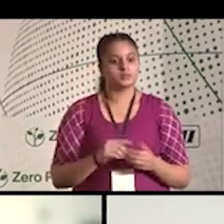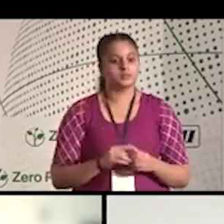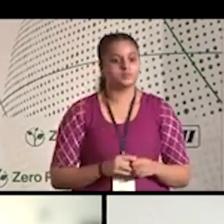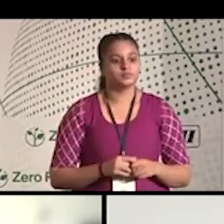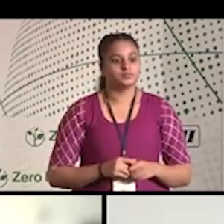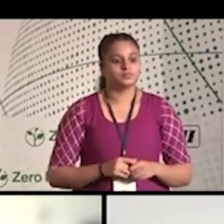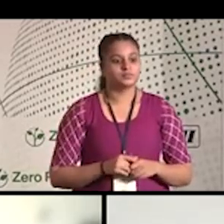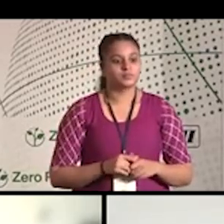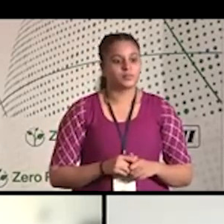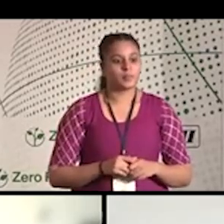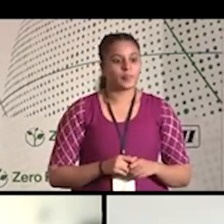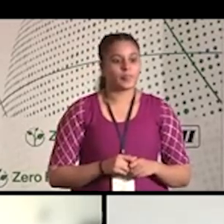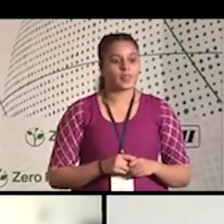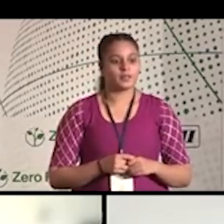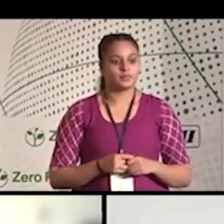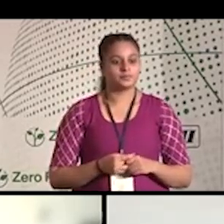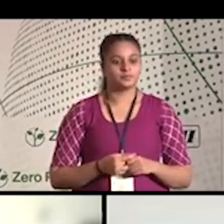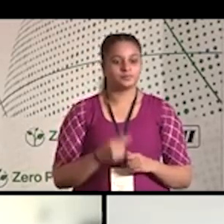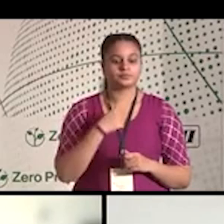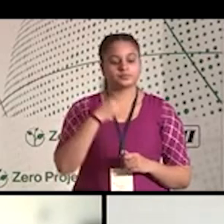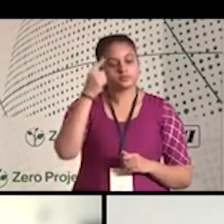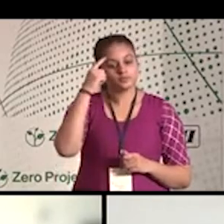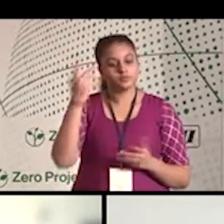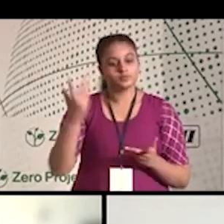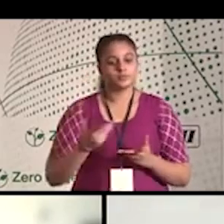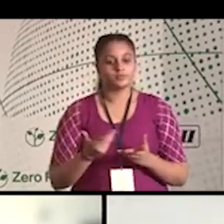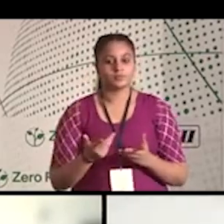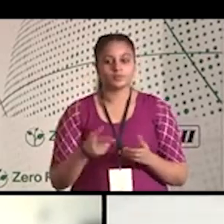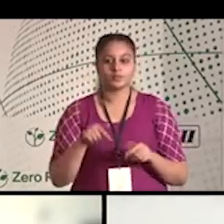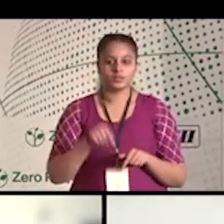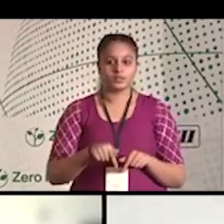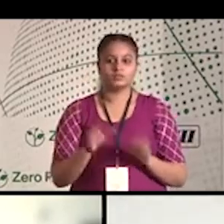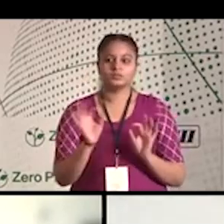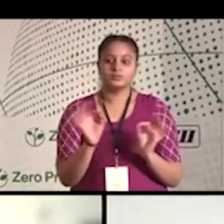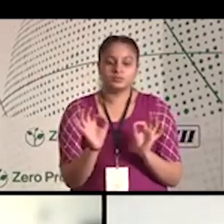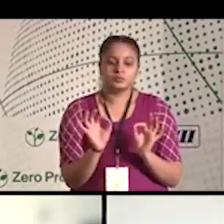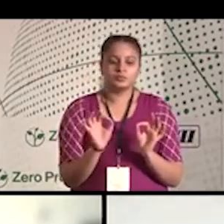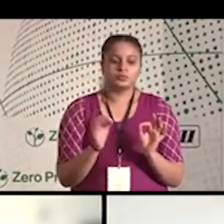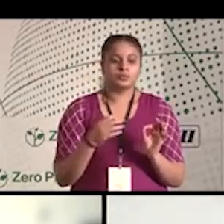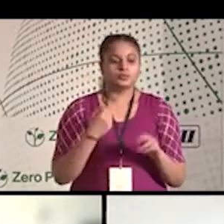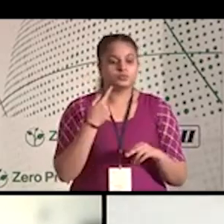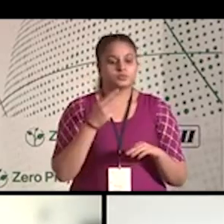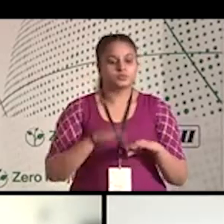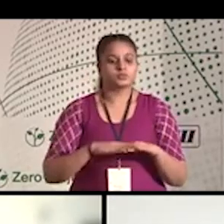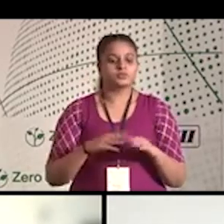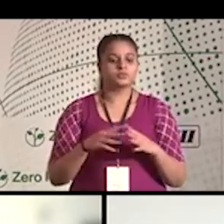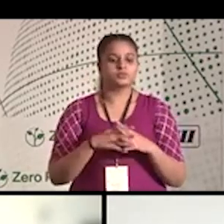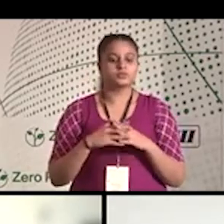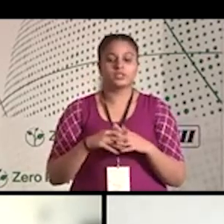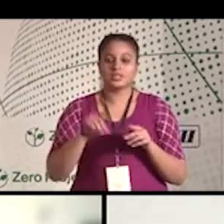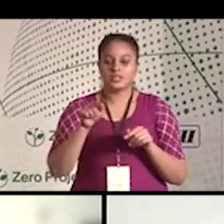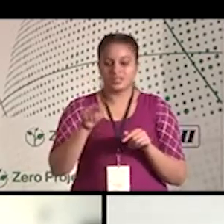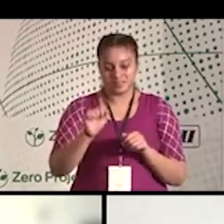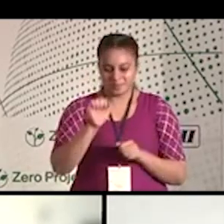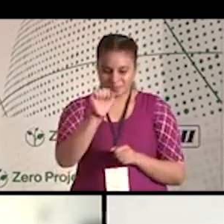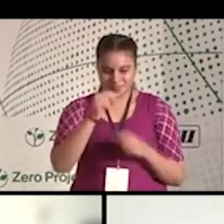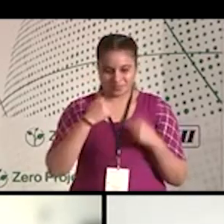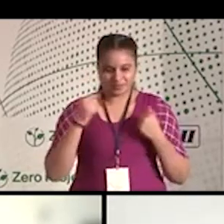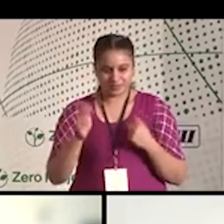adaptive materials in school, this is not something nice that the employer is doing out of charity. It's a legal requirement.